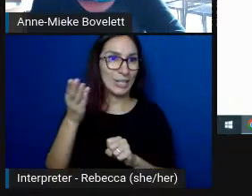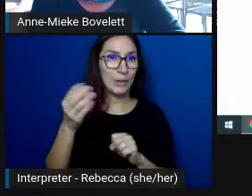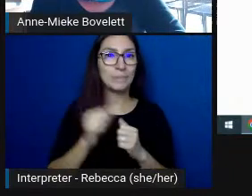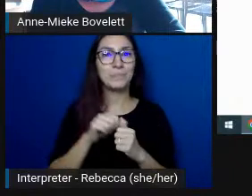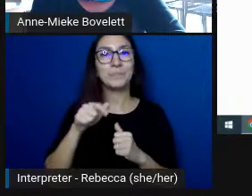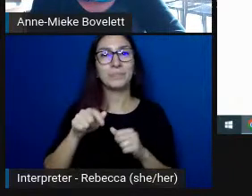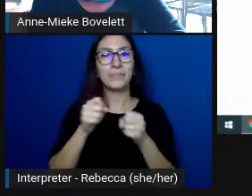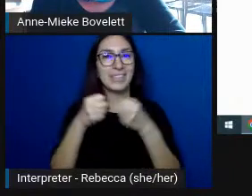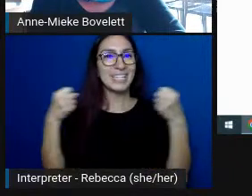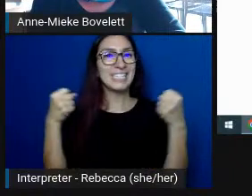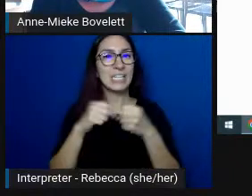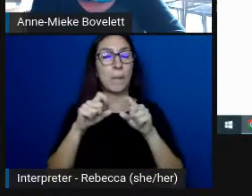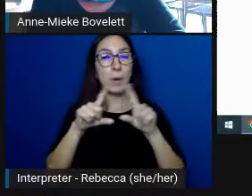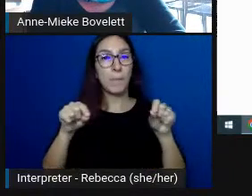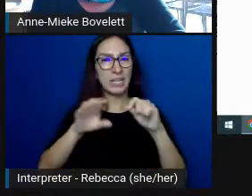club card. It should be selected now.